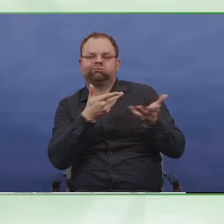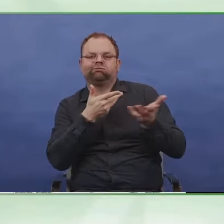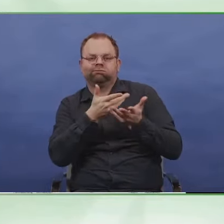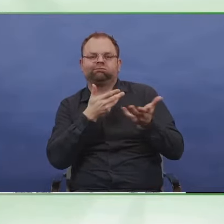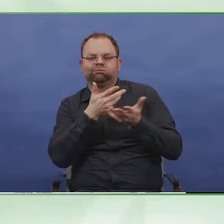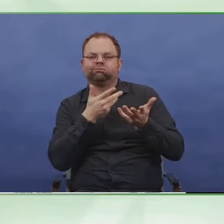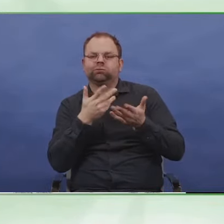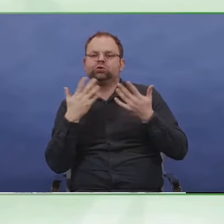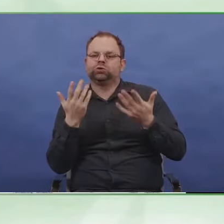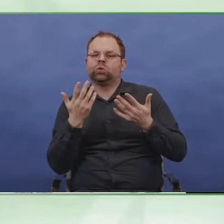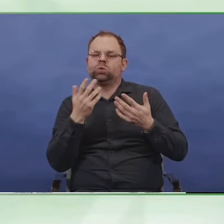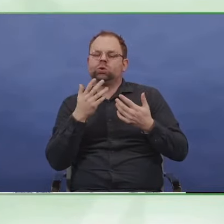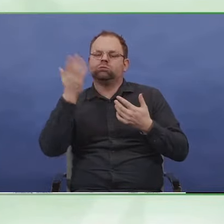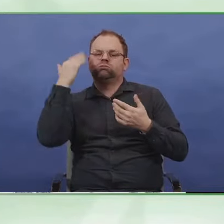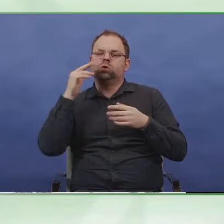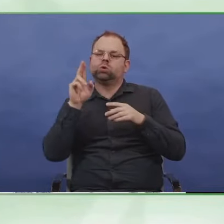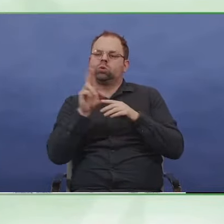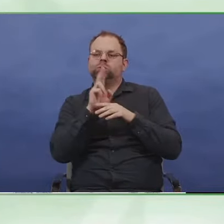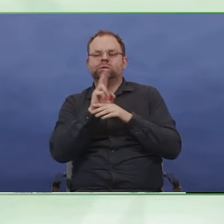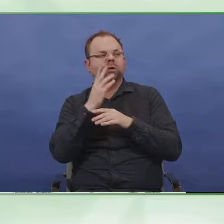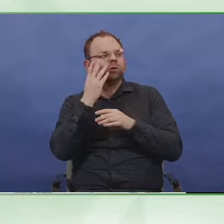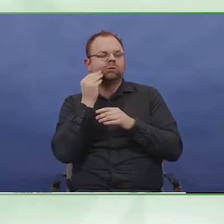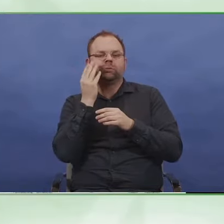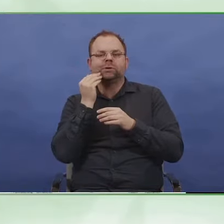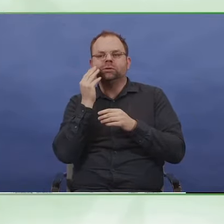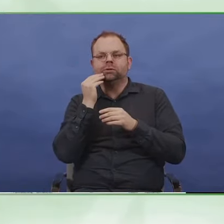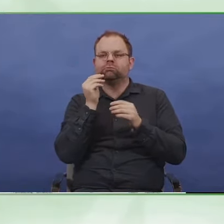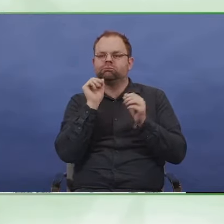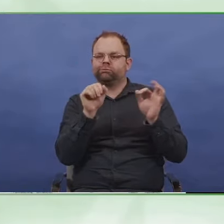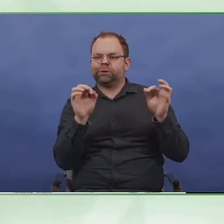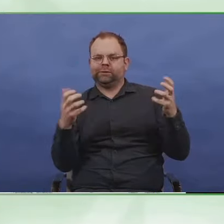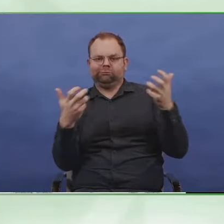requirements to make sure we are creating experience for people of